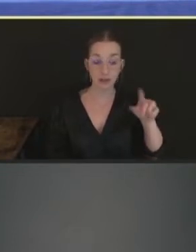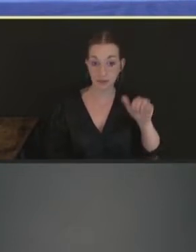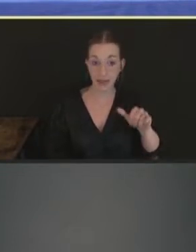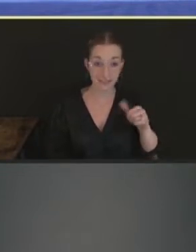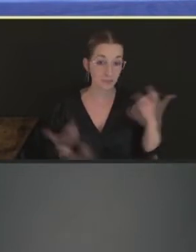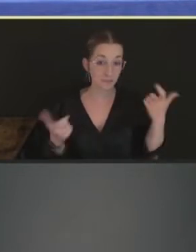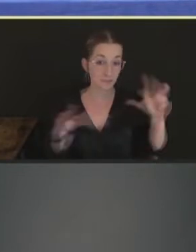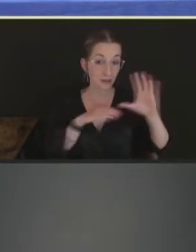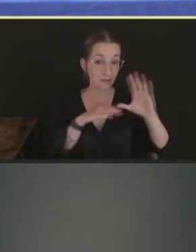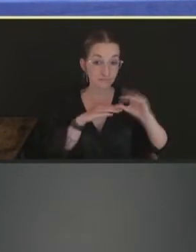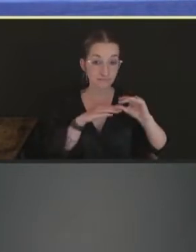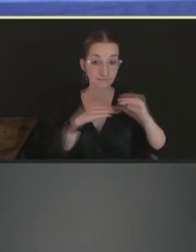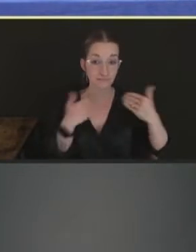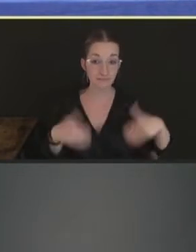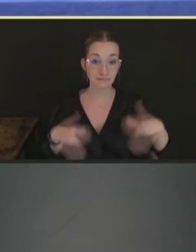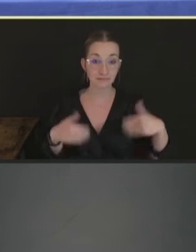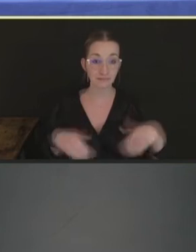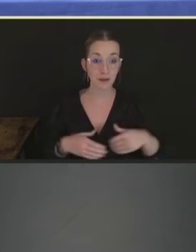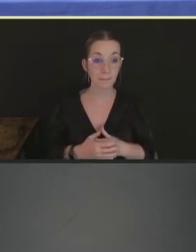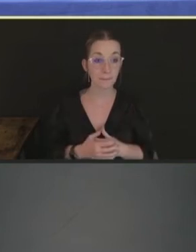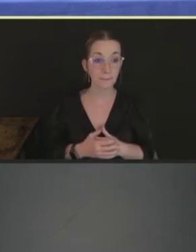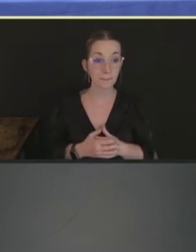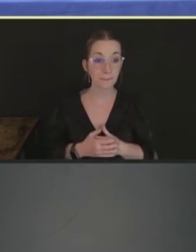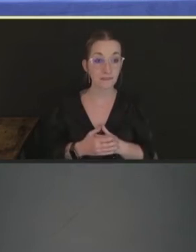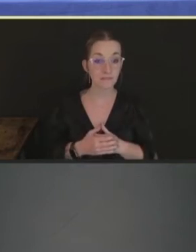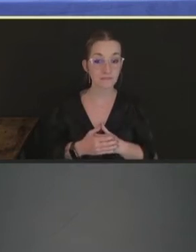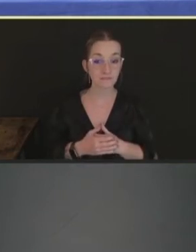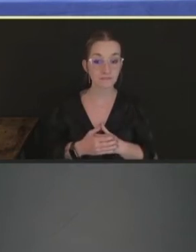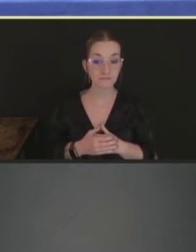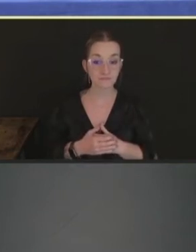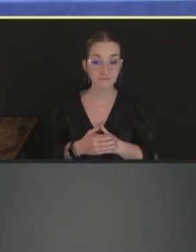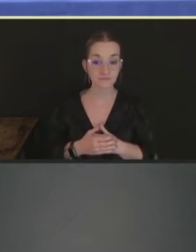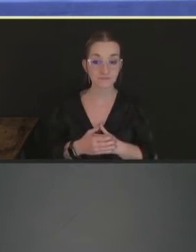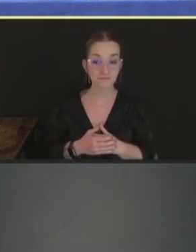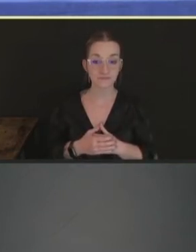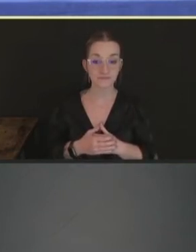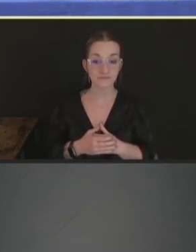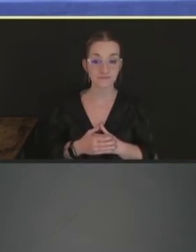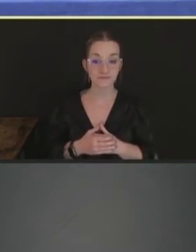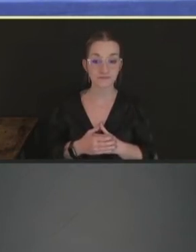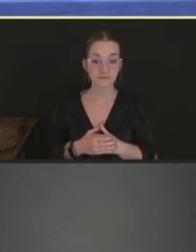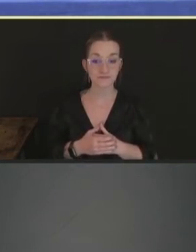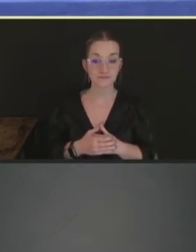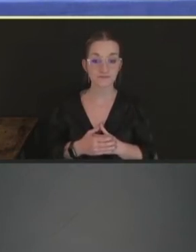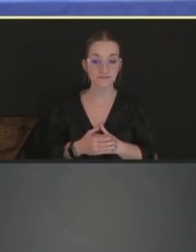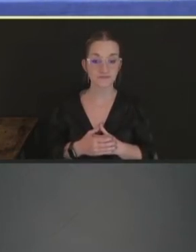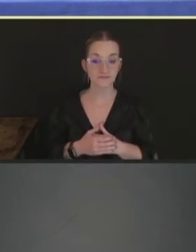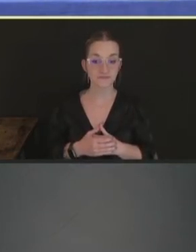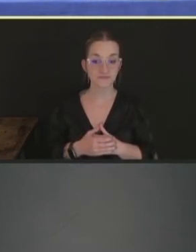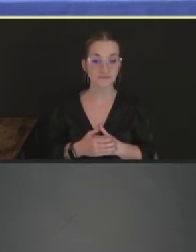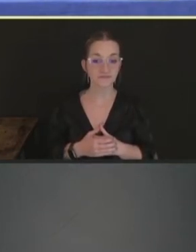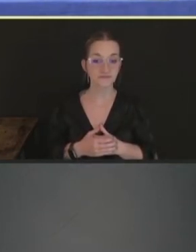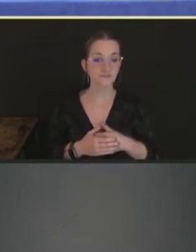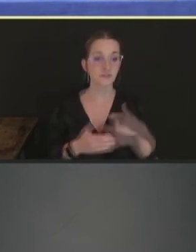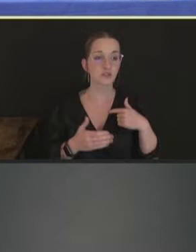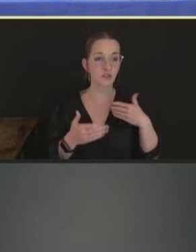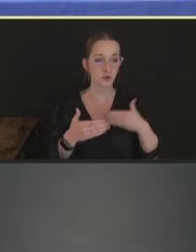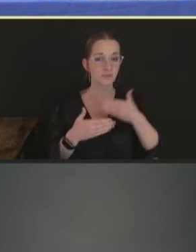So, we'll make it over to the next slide.